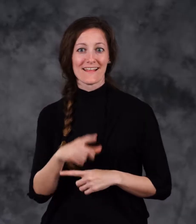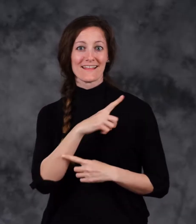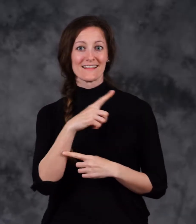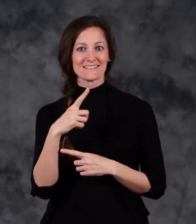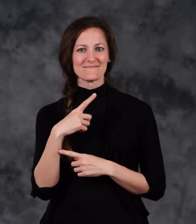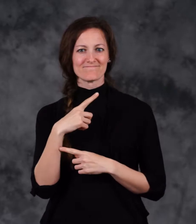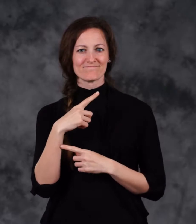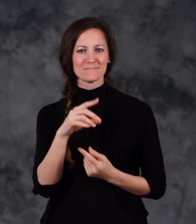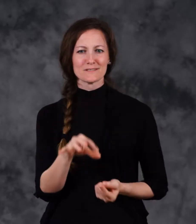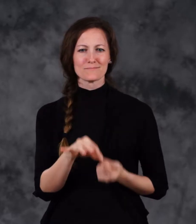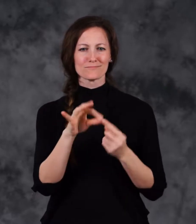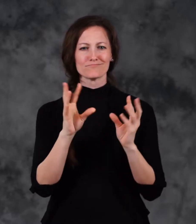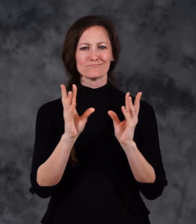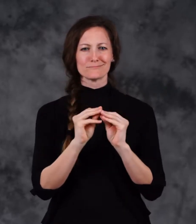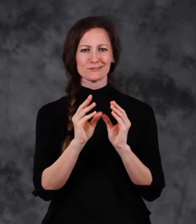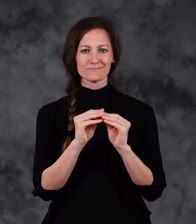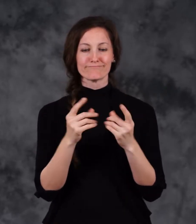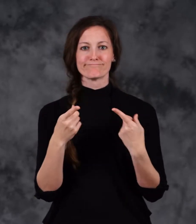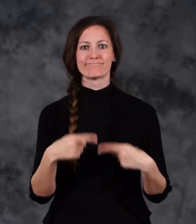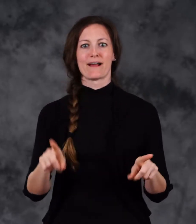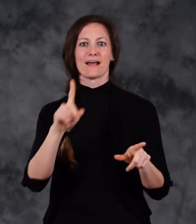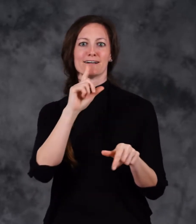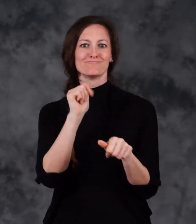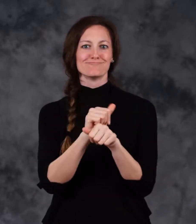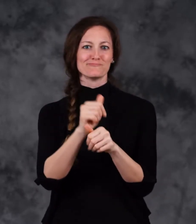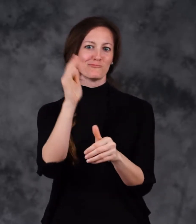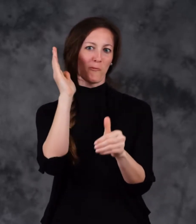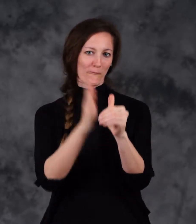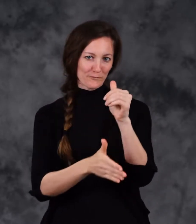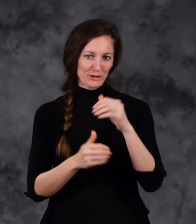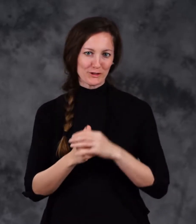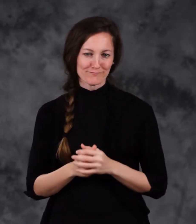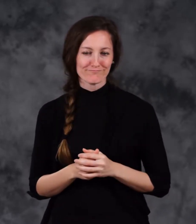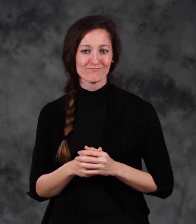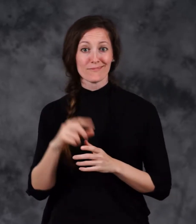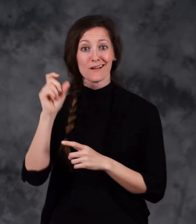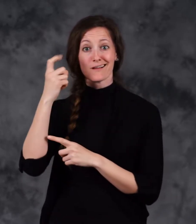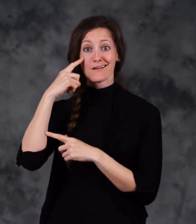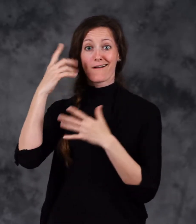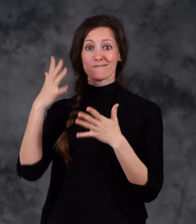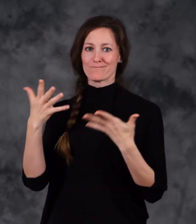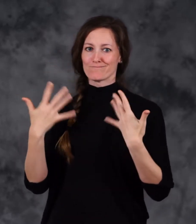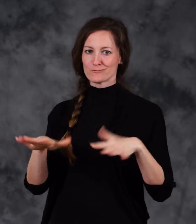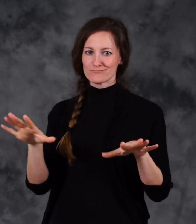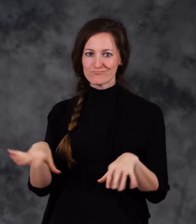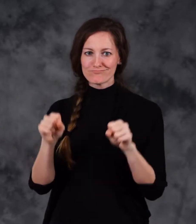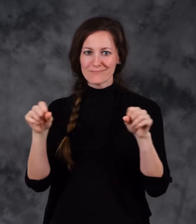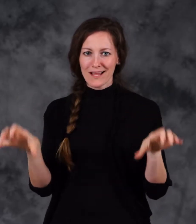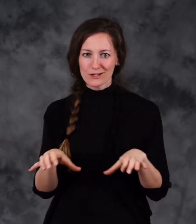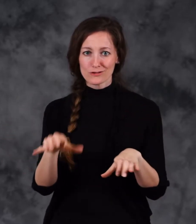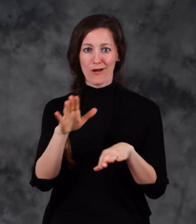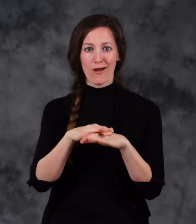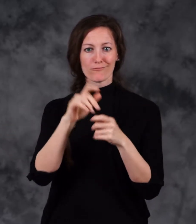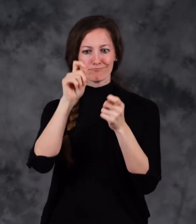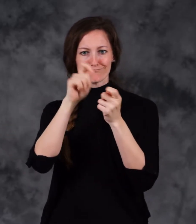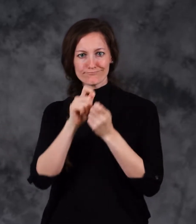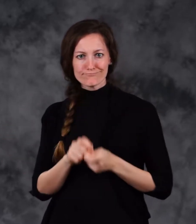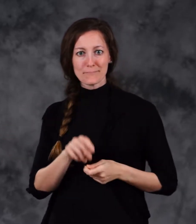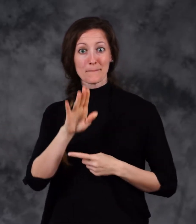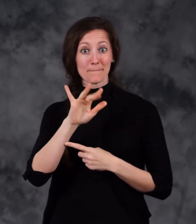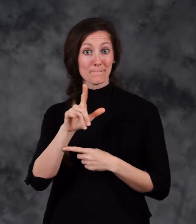The legislative special session is finally over and the Governor has taken action on the bills,